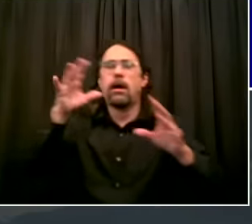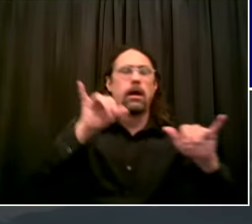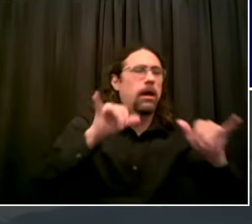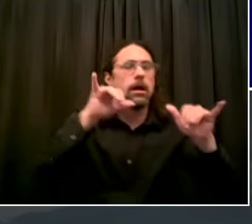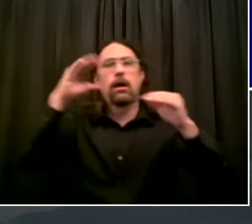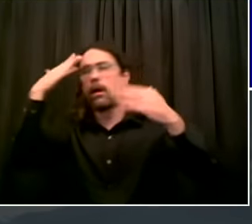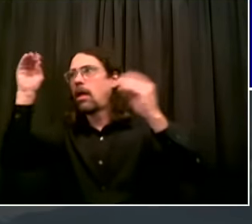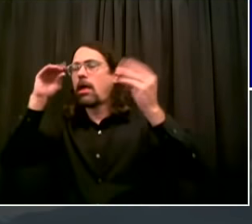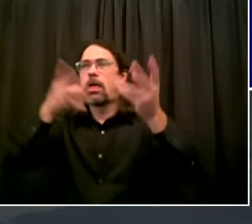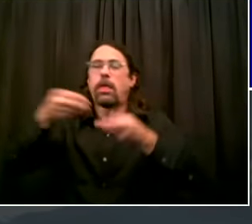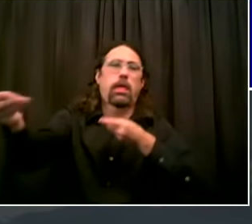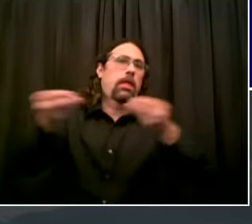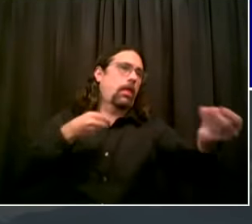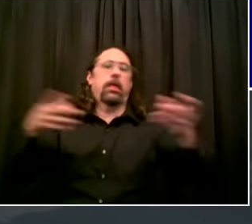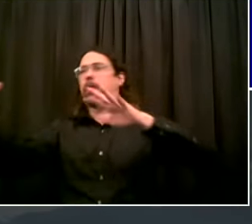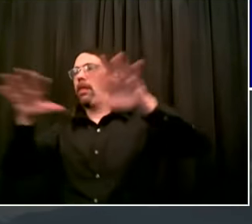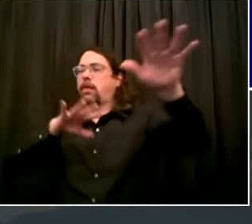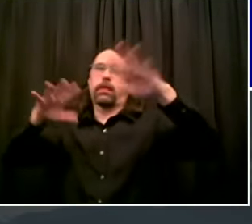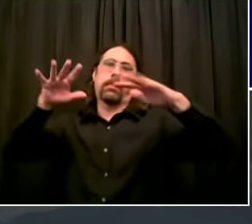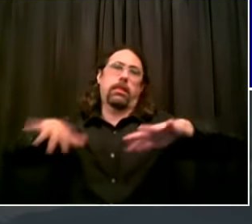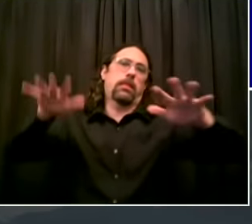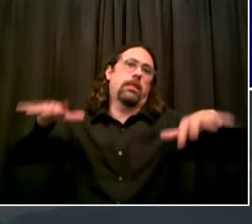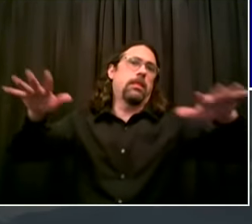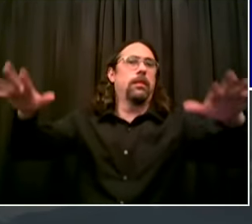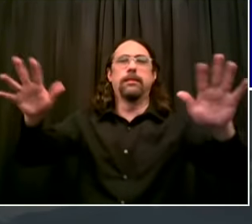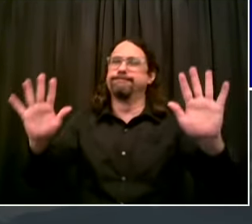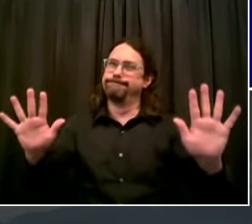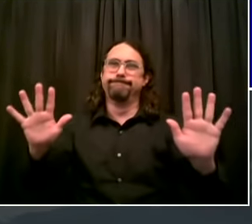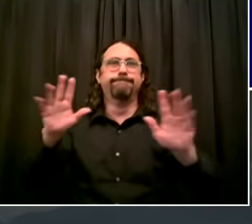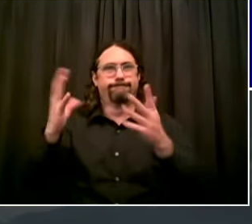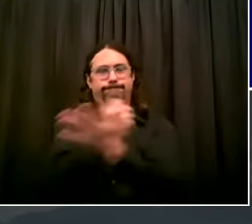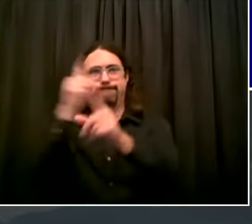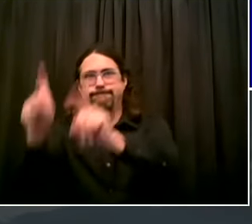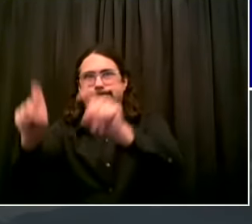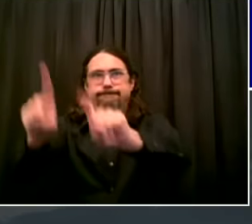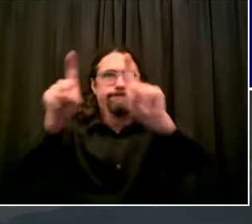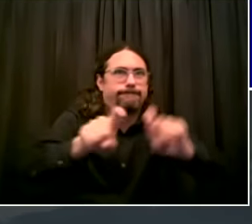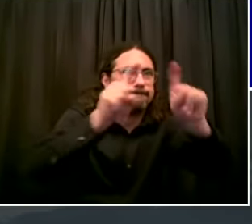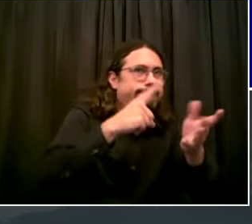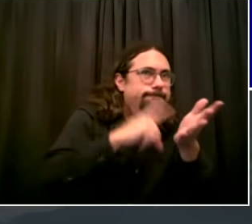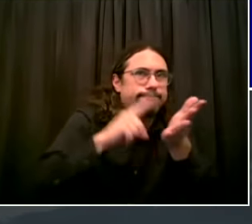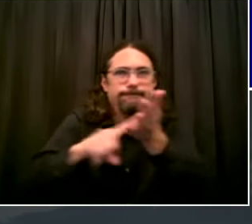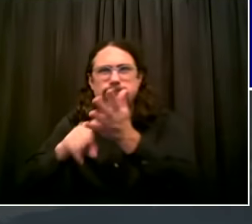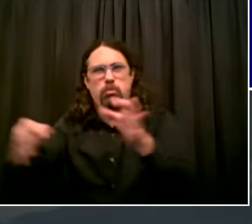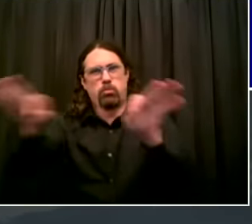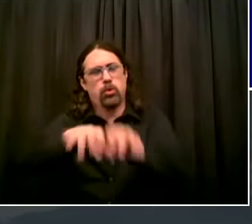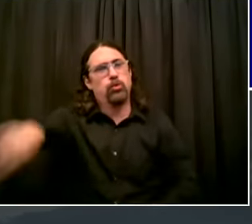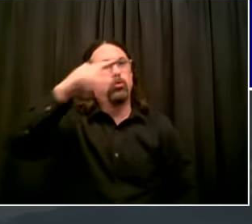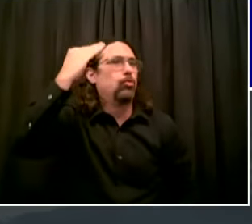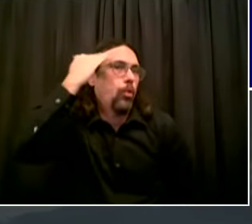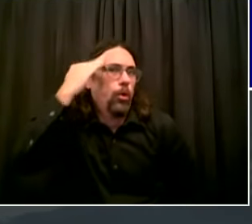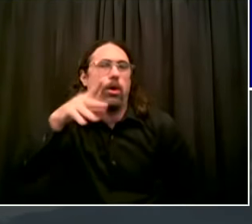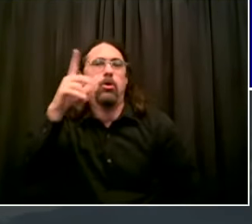OKAY NOW ON THE PROBLEM WE ARE HAVING. AS I SAID NINE ZIP CODES WHERE WE HAVE A